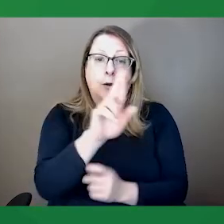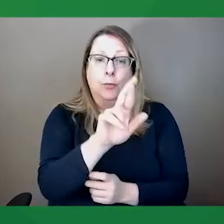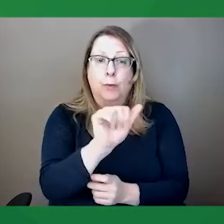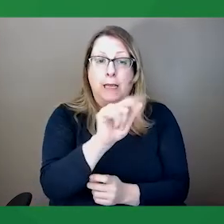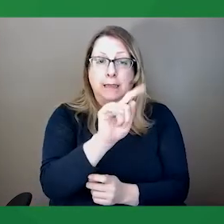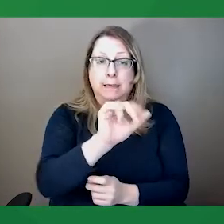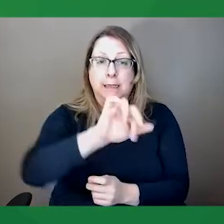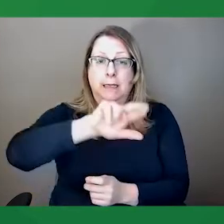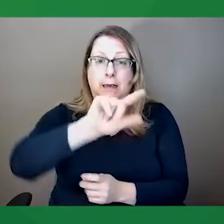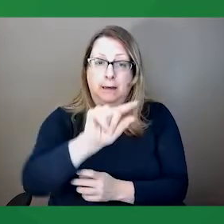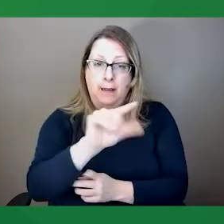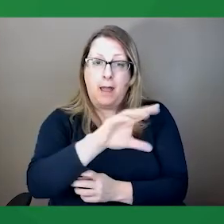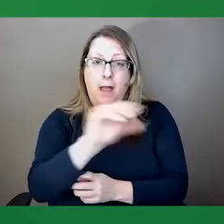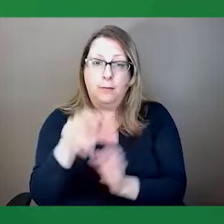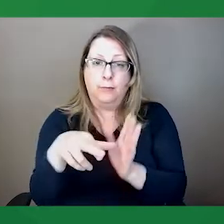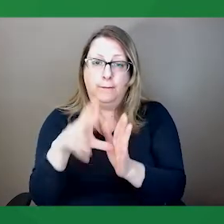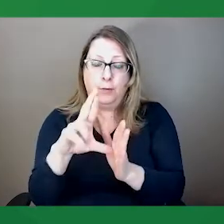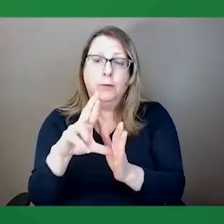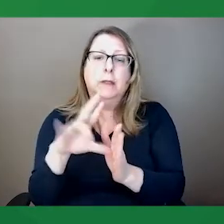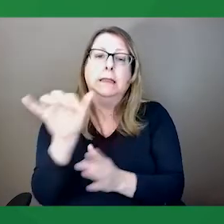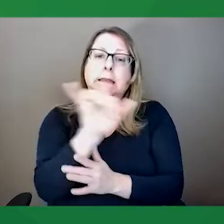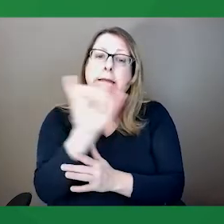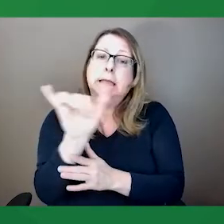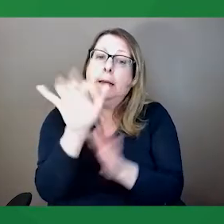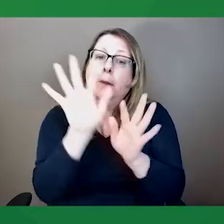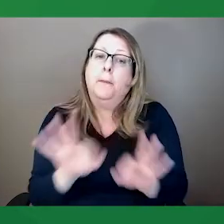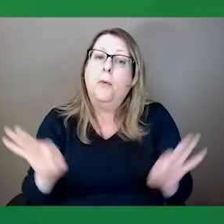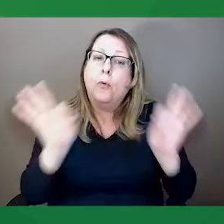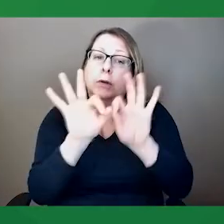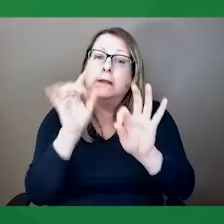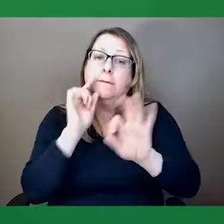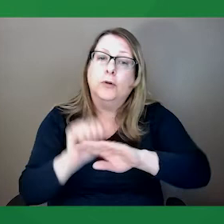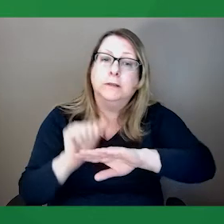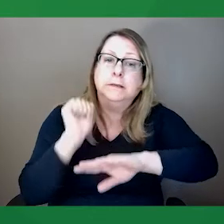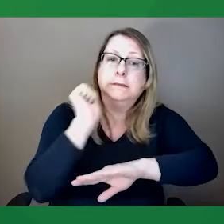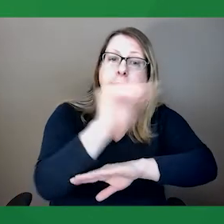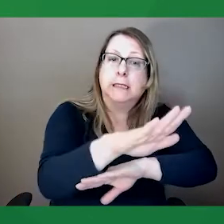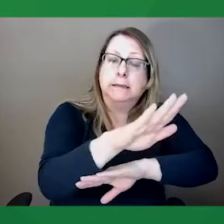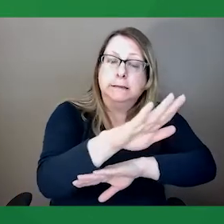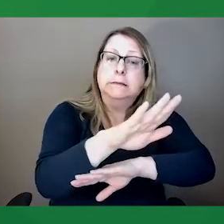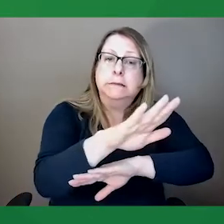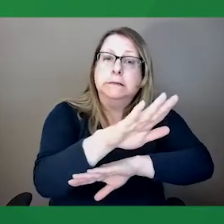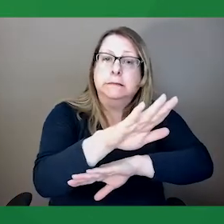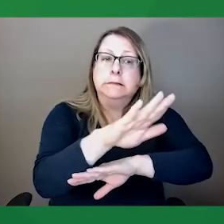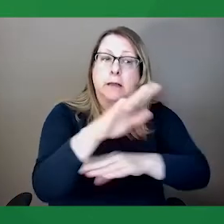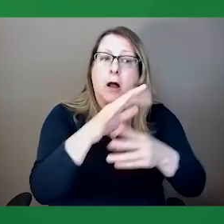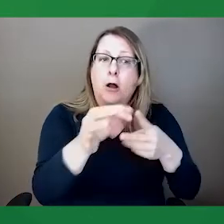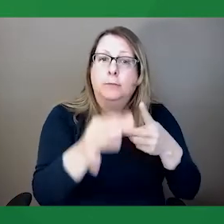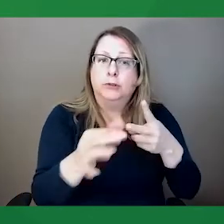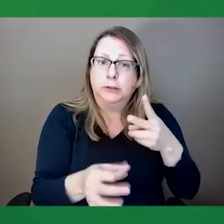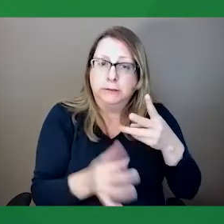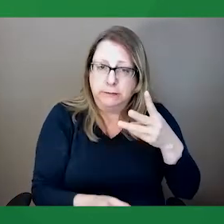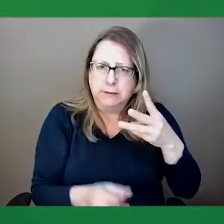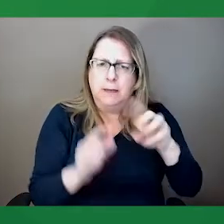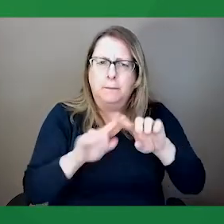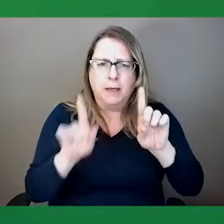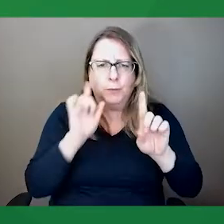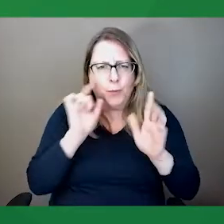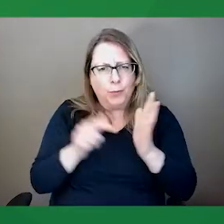And then you have also seen ratings and reviews have the same importance in the page as delivery options.